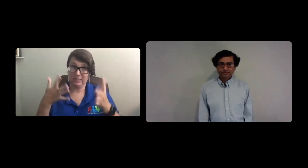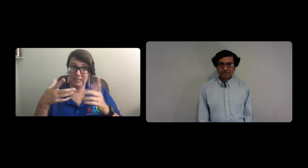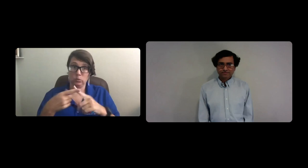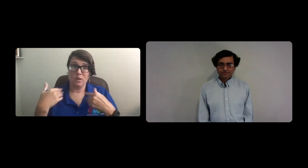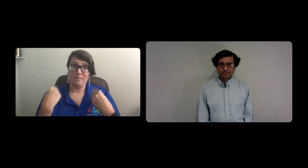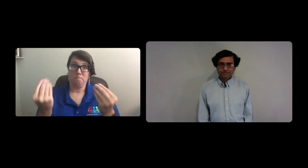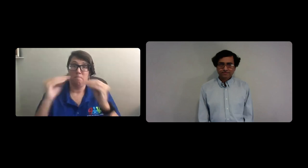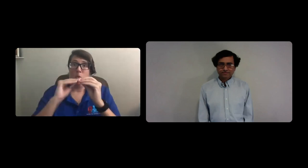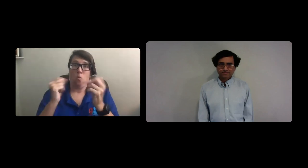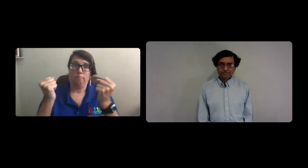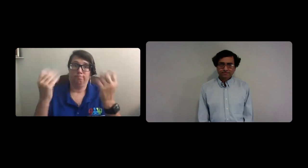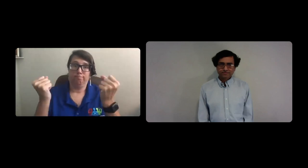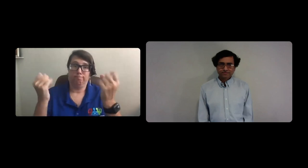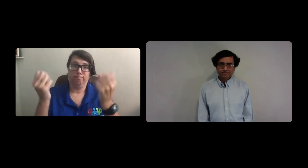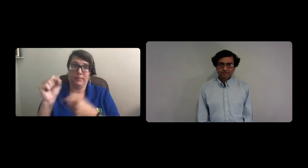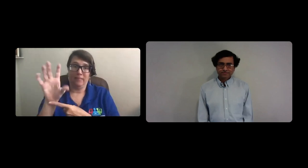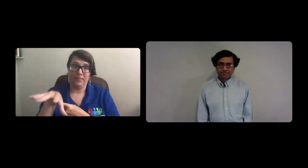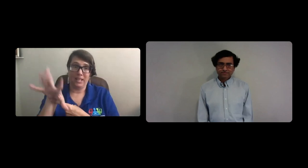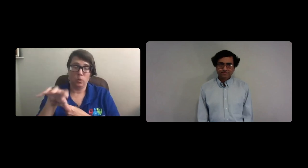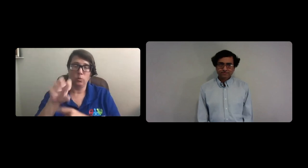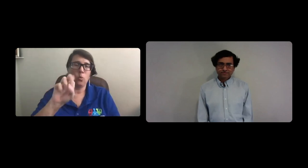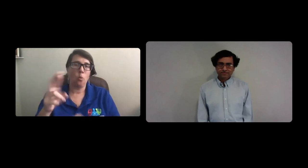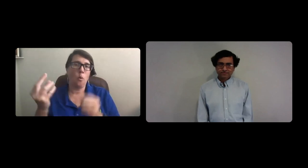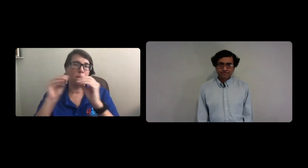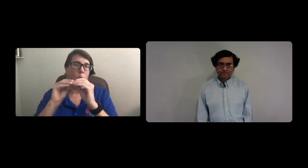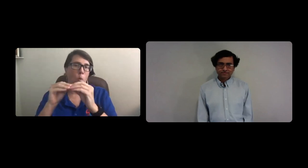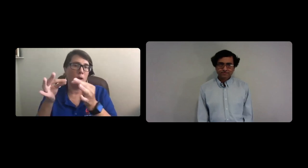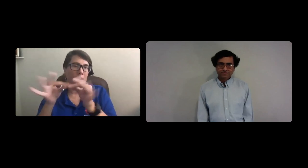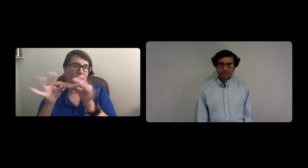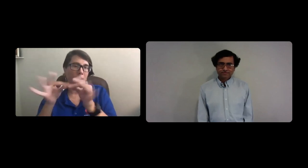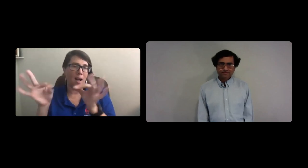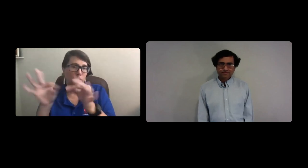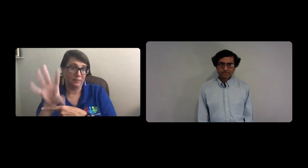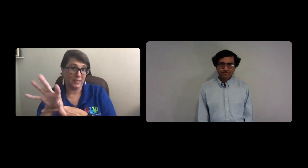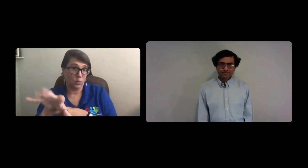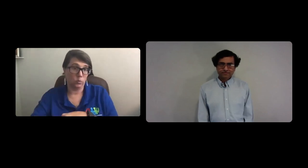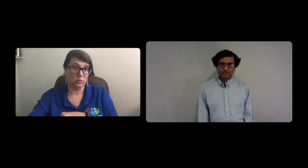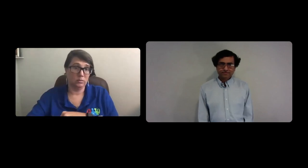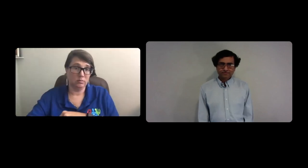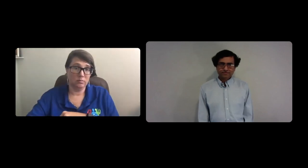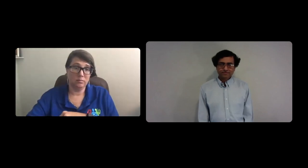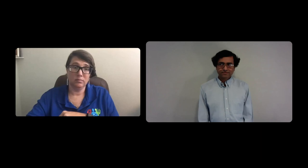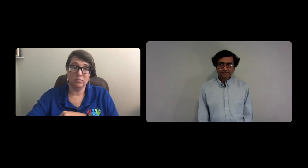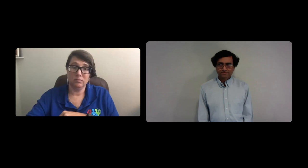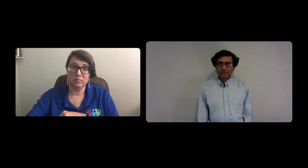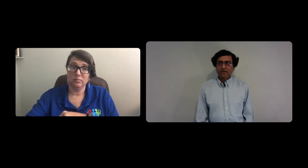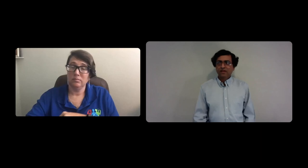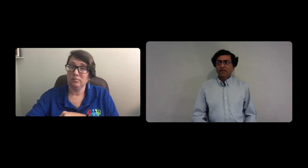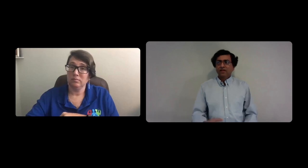Would you encourage teachers to make more signed videos or more captioned videos?